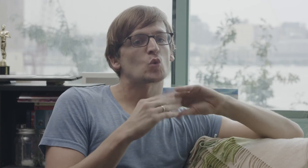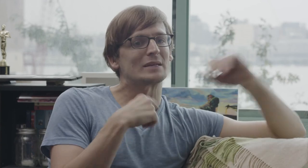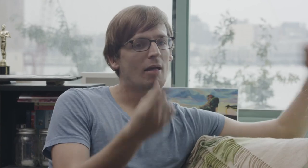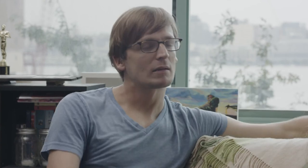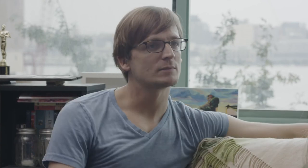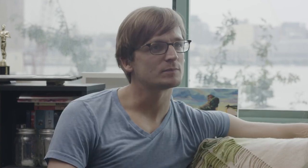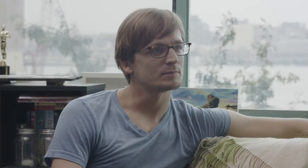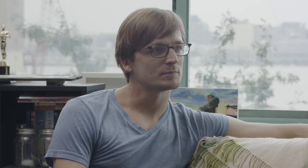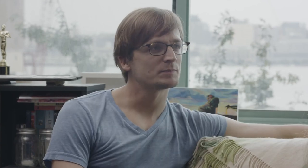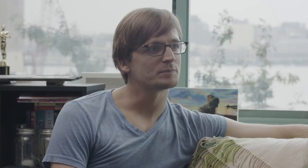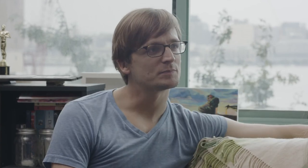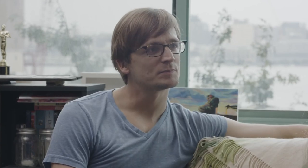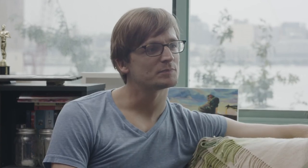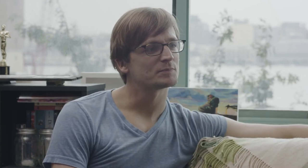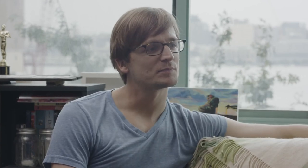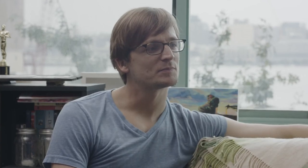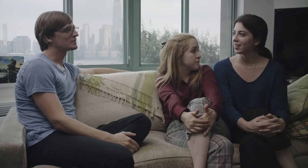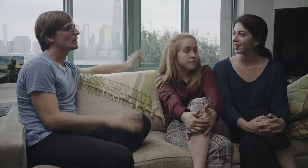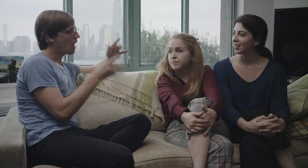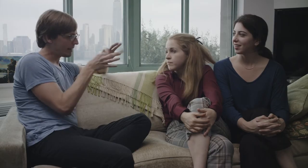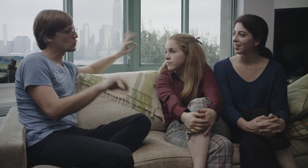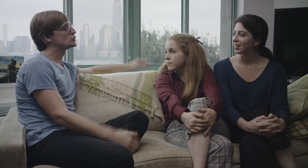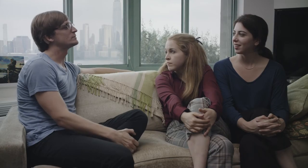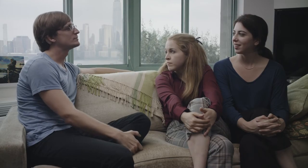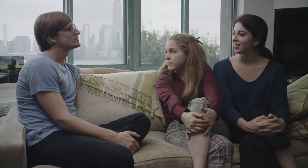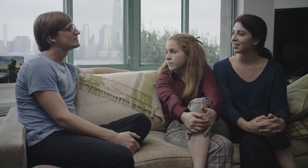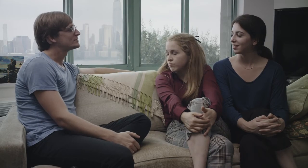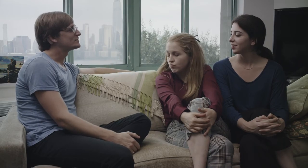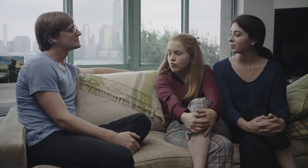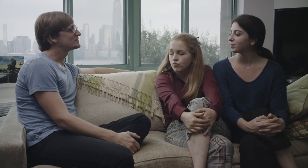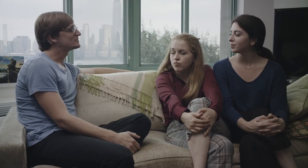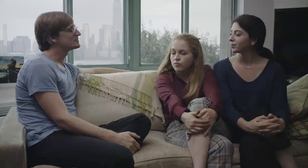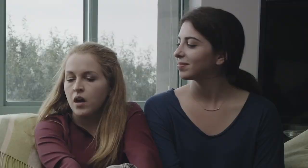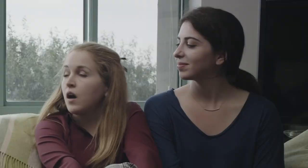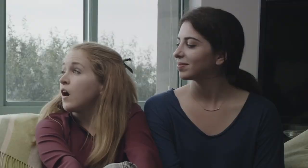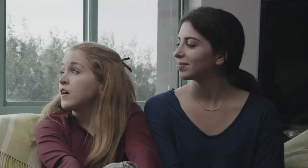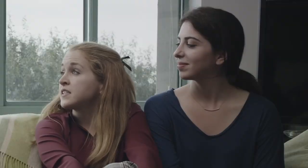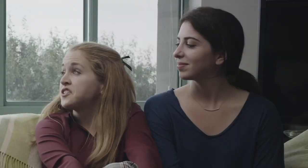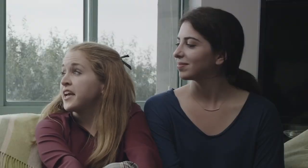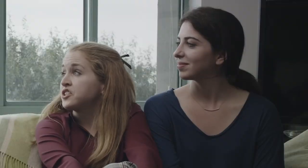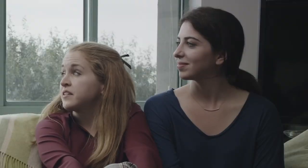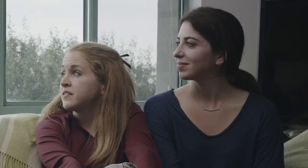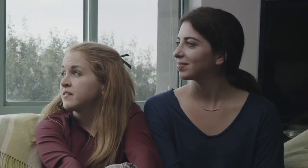Storytelling. Kallen: ASL. Language. : Arts education.